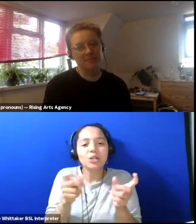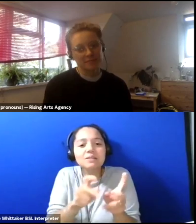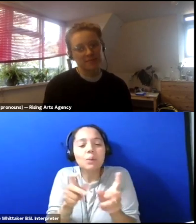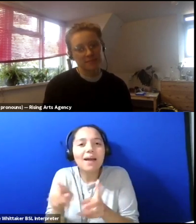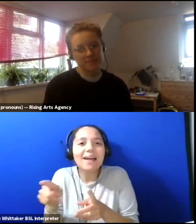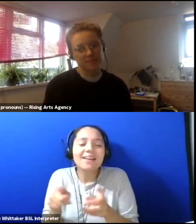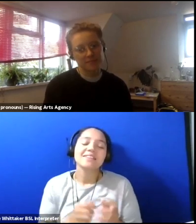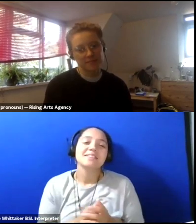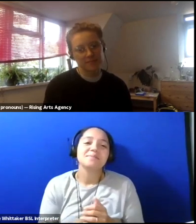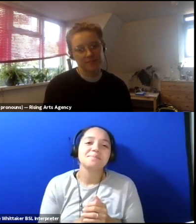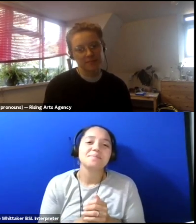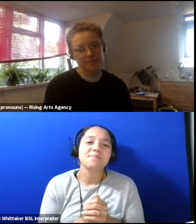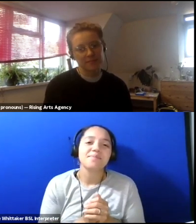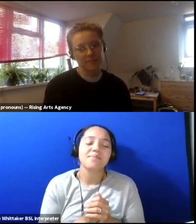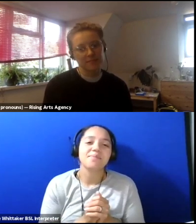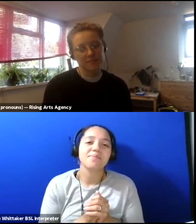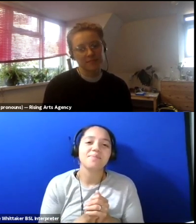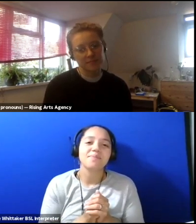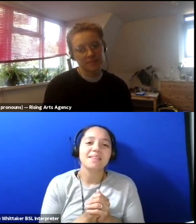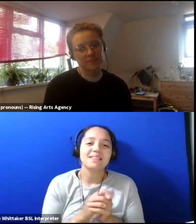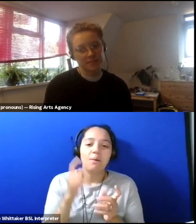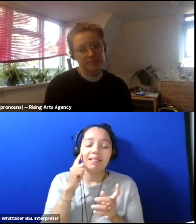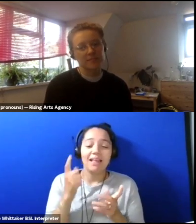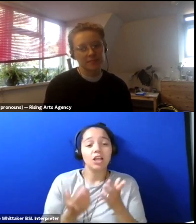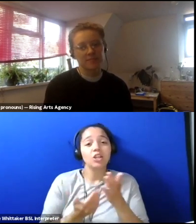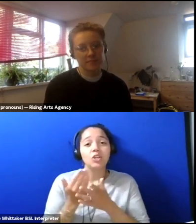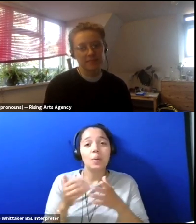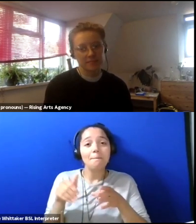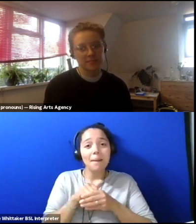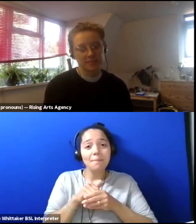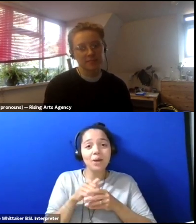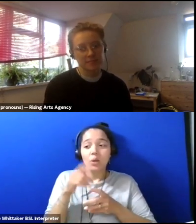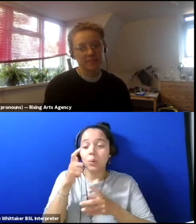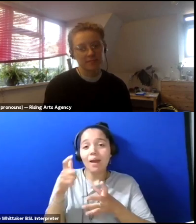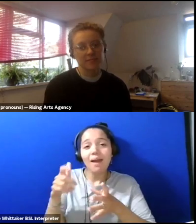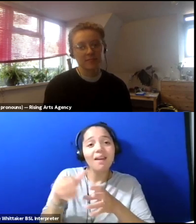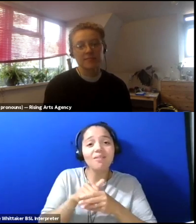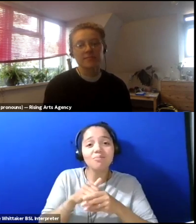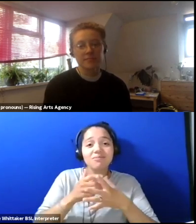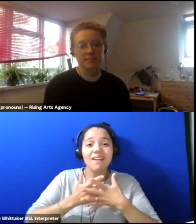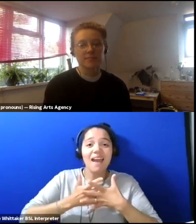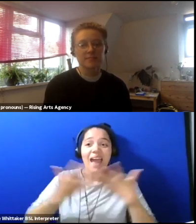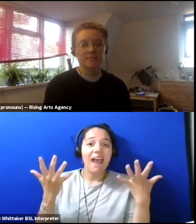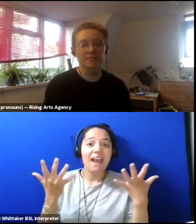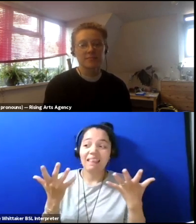And I think as a member, as a new member, you can get involved into pretty much anything.